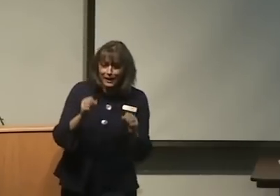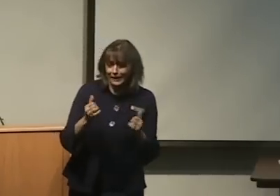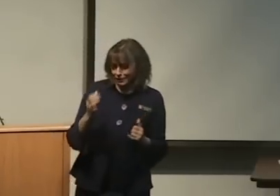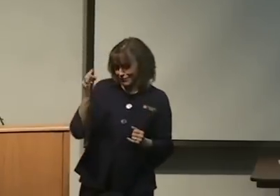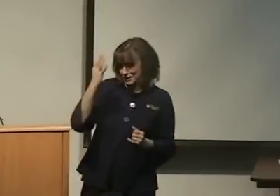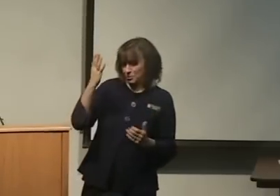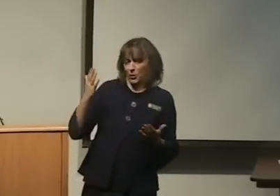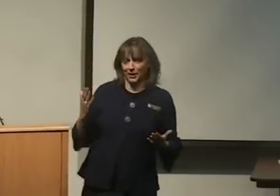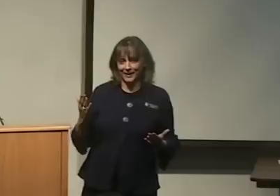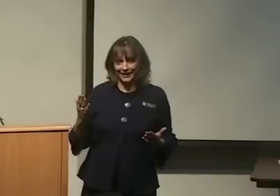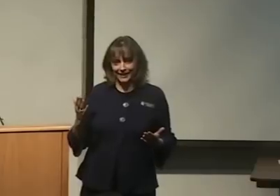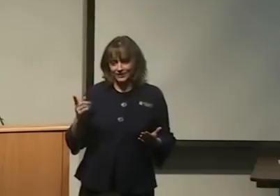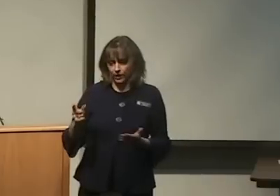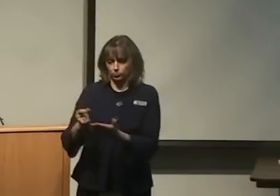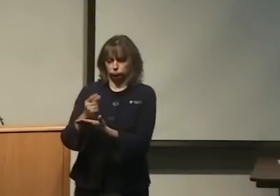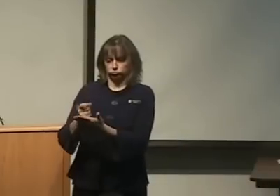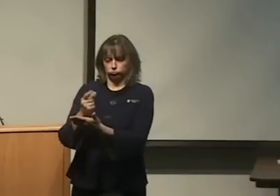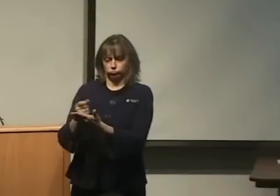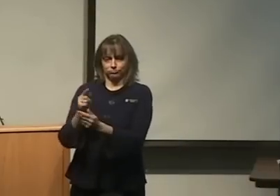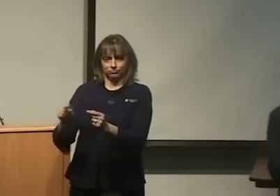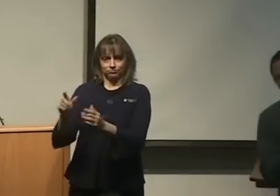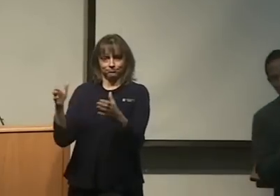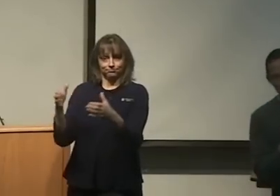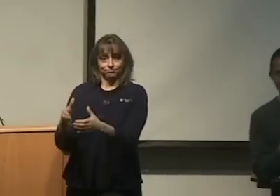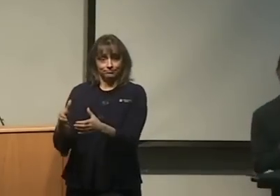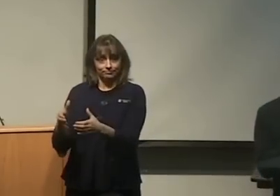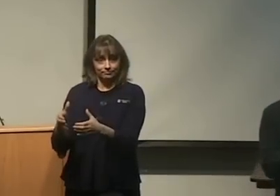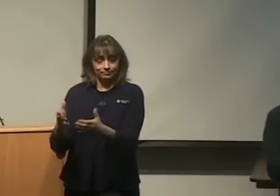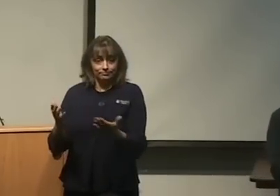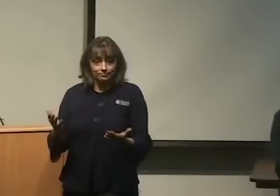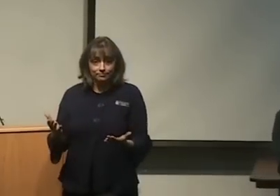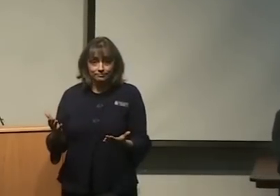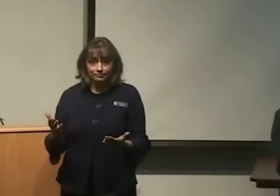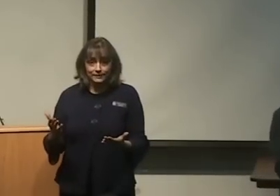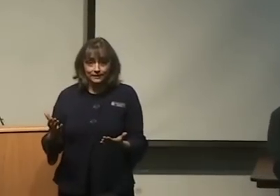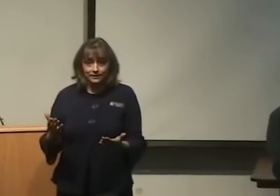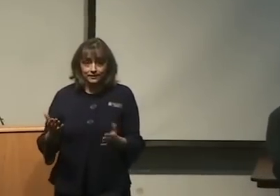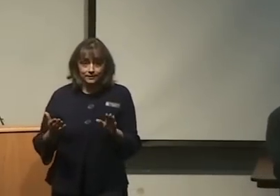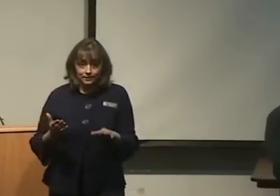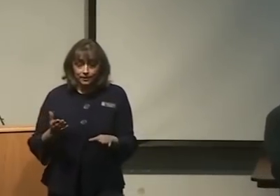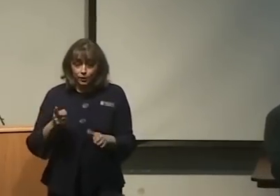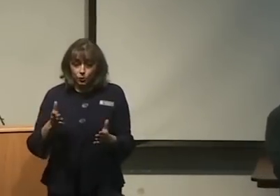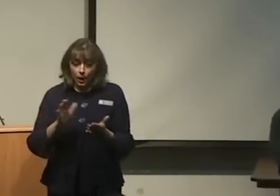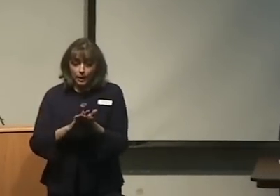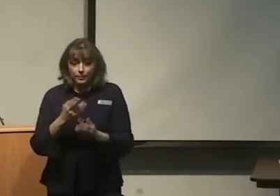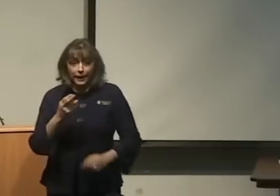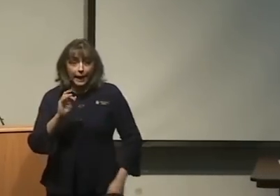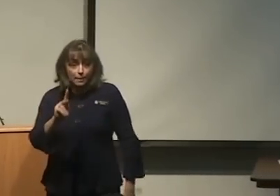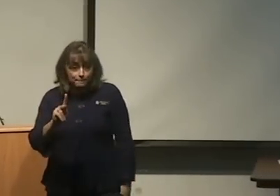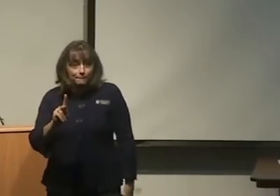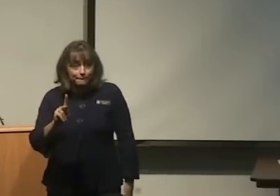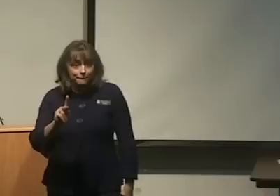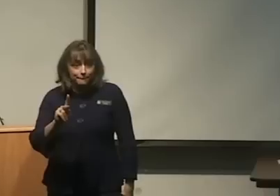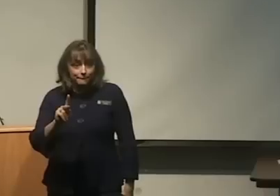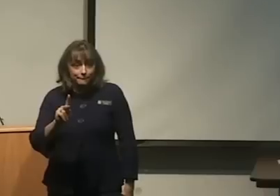So you want to get hip? I mean that's where your students are. The goal posts keep moving. But that's what they want to know.